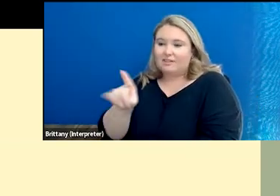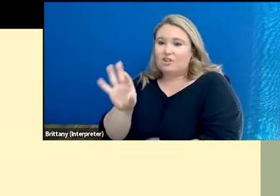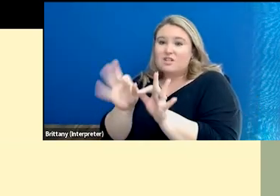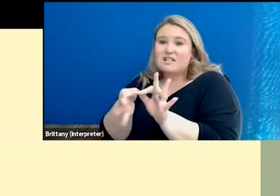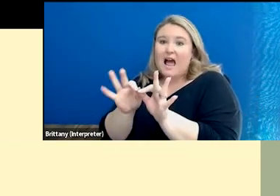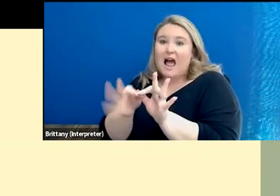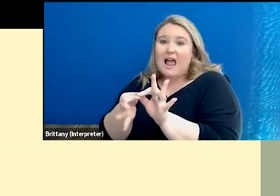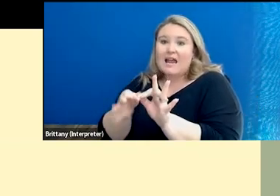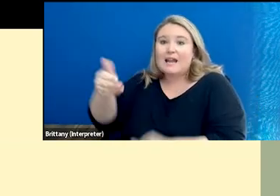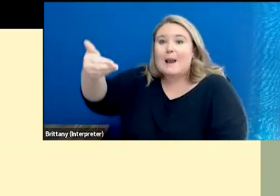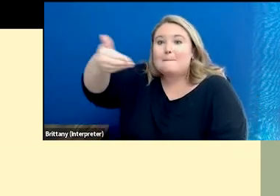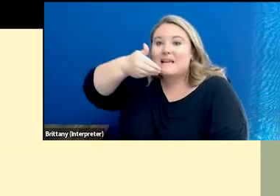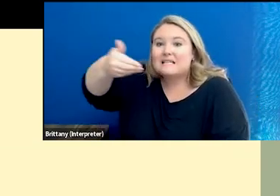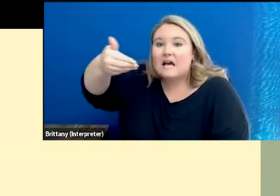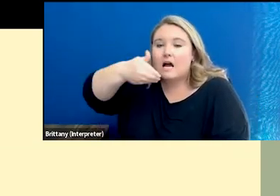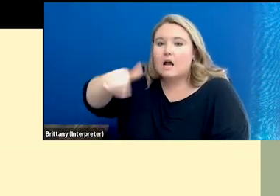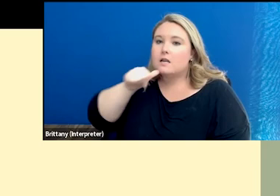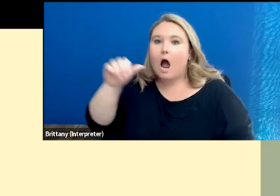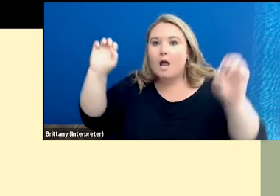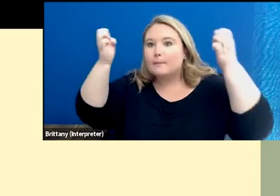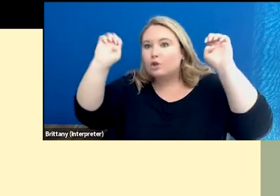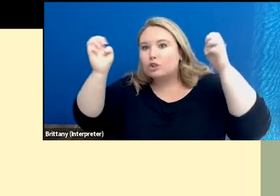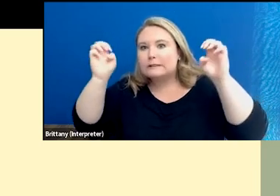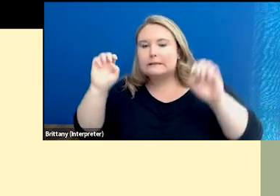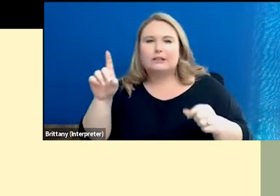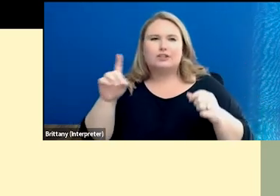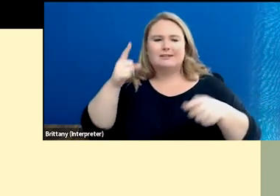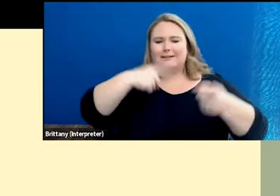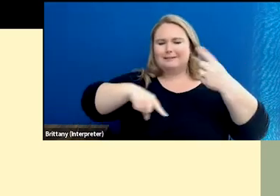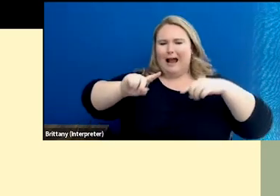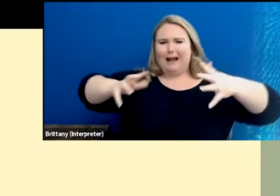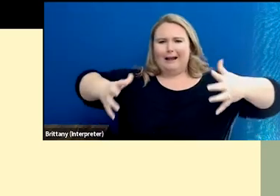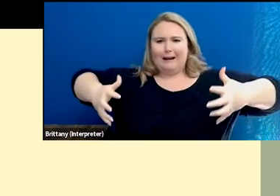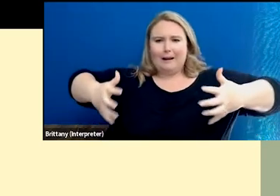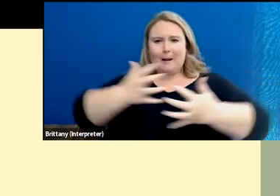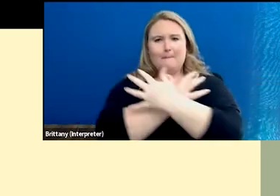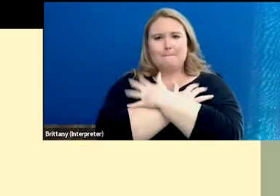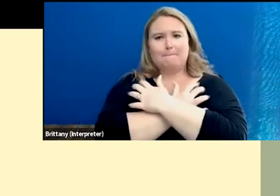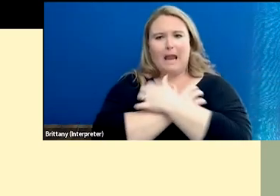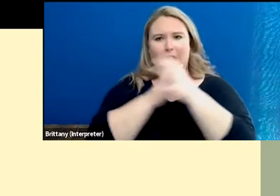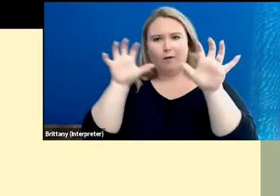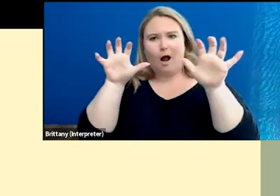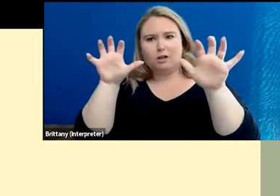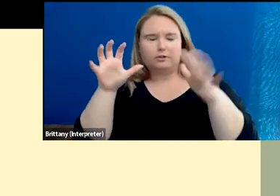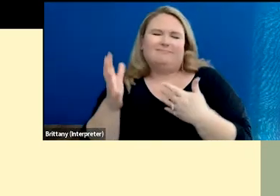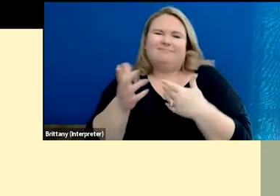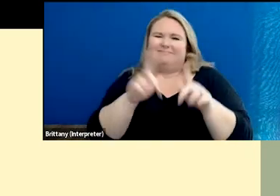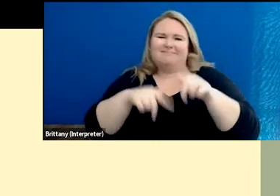instead of emergency and signing bear monster. So you've got this Hurricane Irma, which kept changing directions